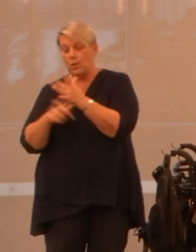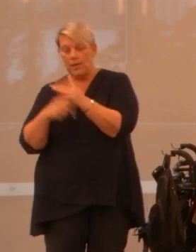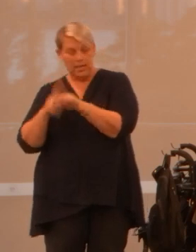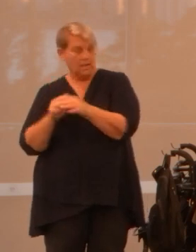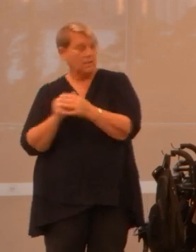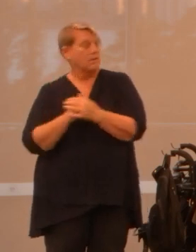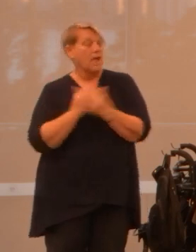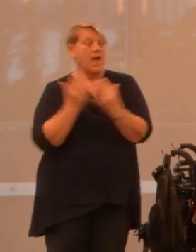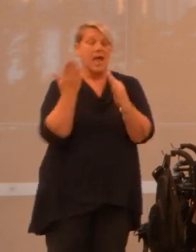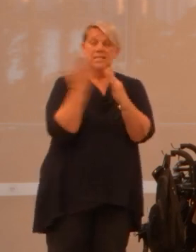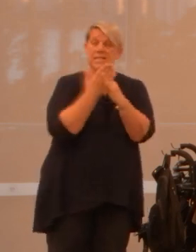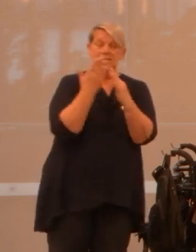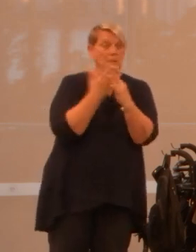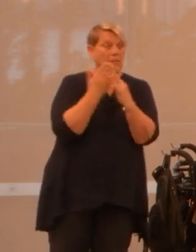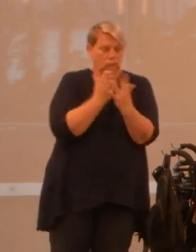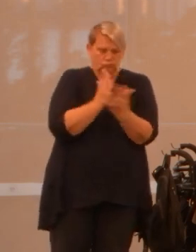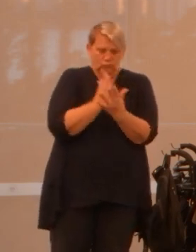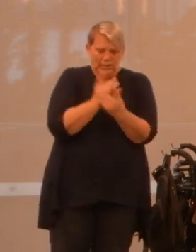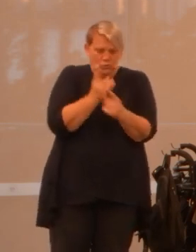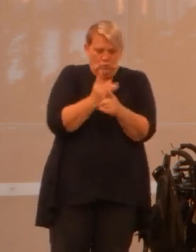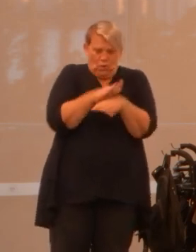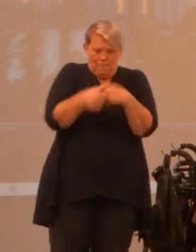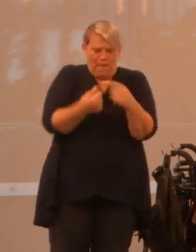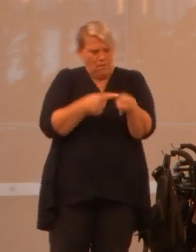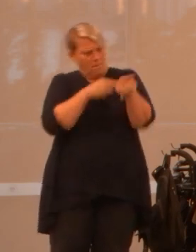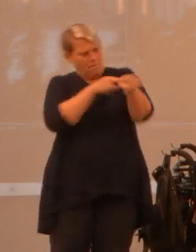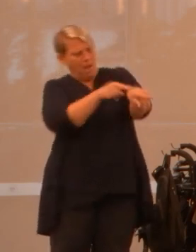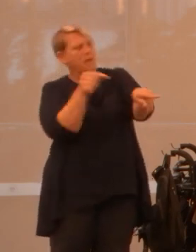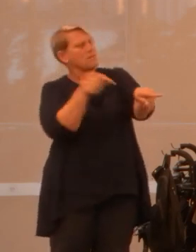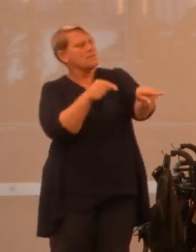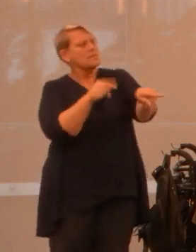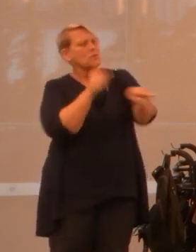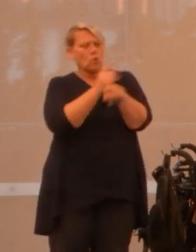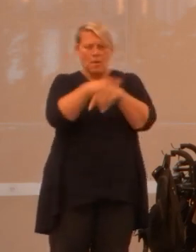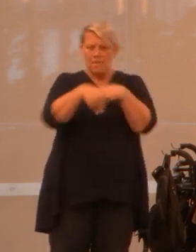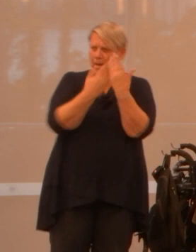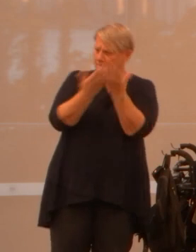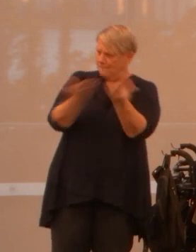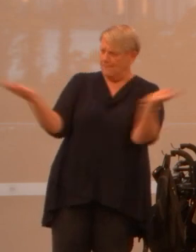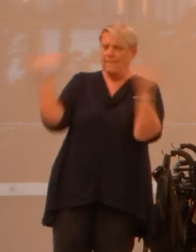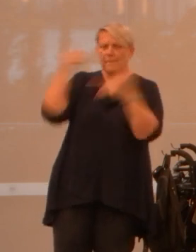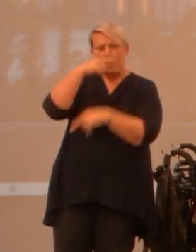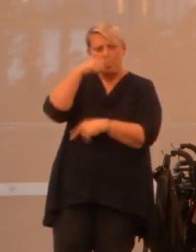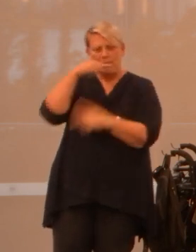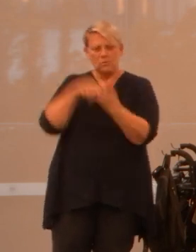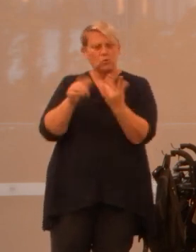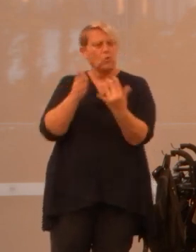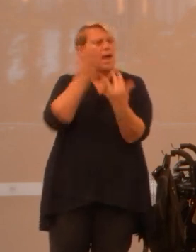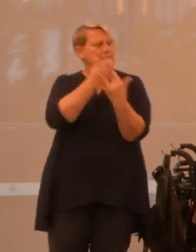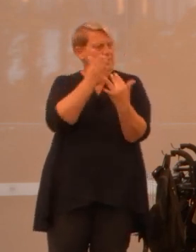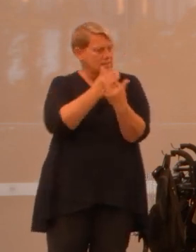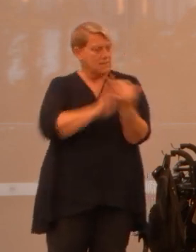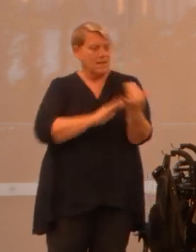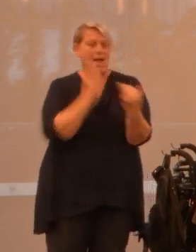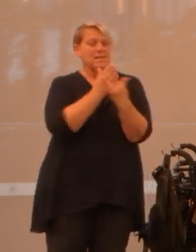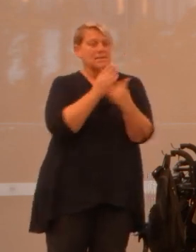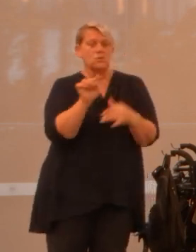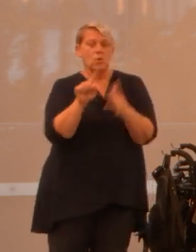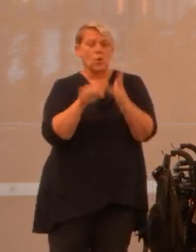Accessibility is about more than compliance; it's about people. Centre for Accessibility, accessibility.org.au.